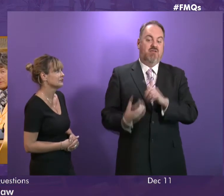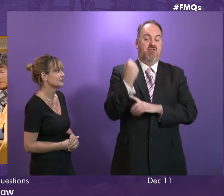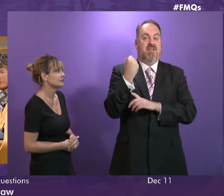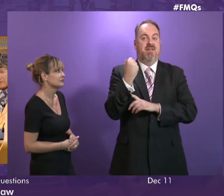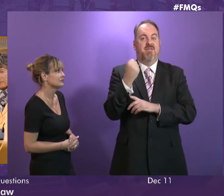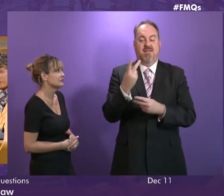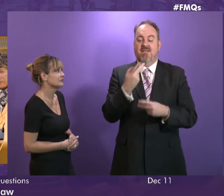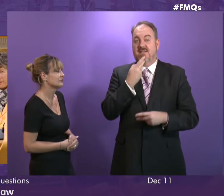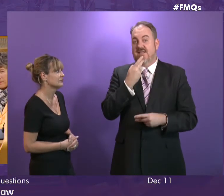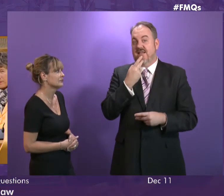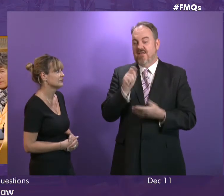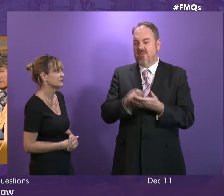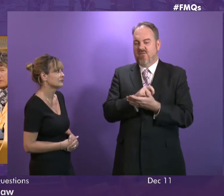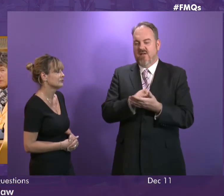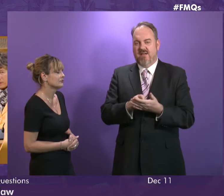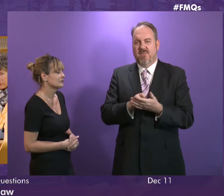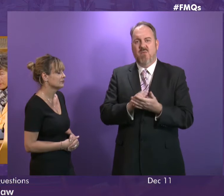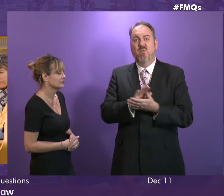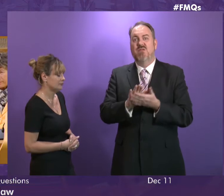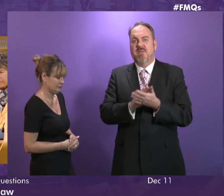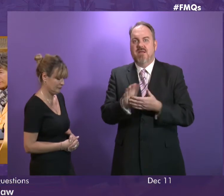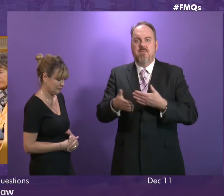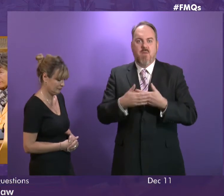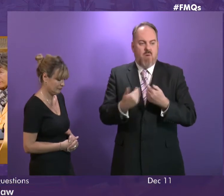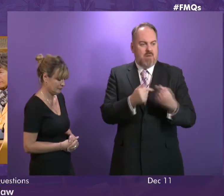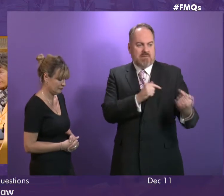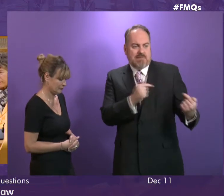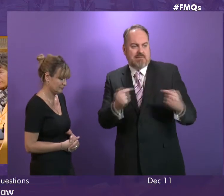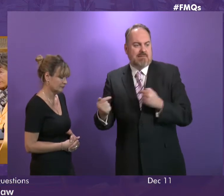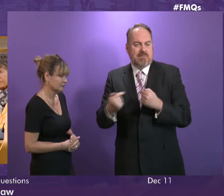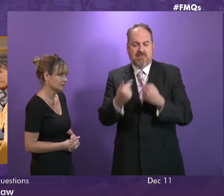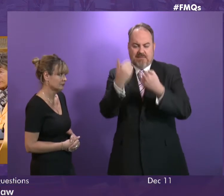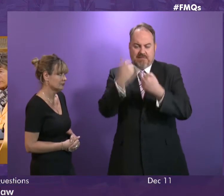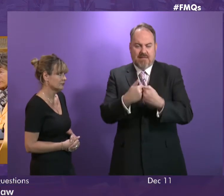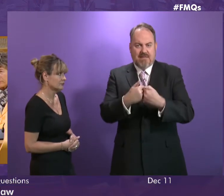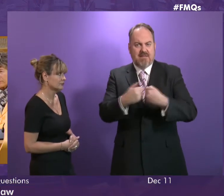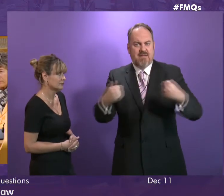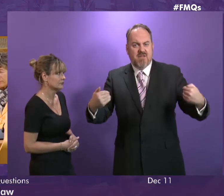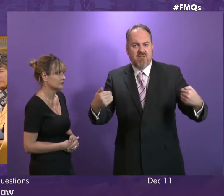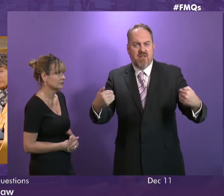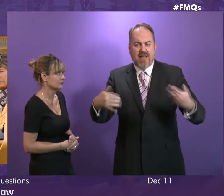take us back to more division and extended chaos next year, or they can choose a different